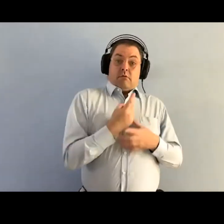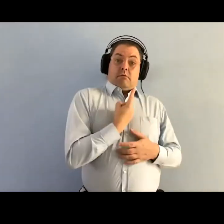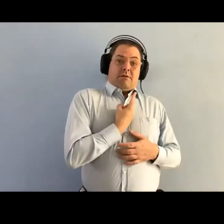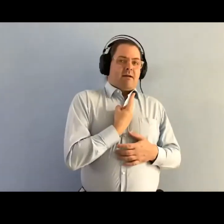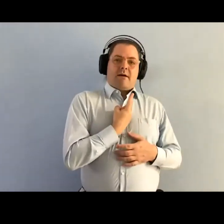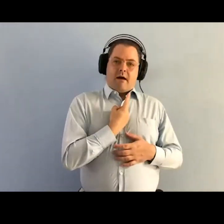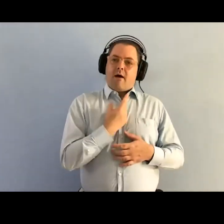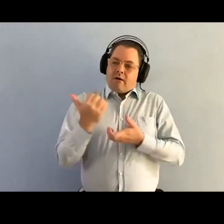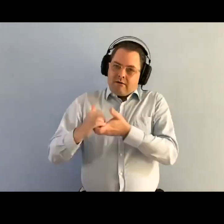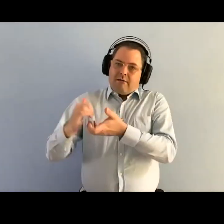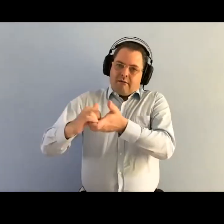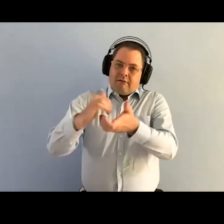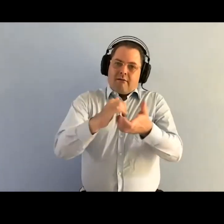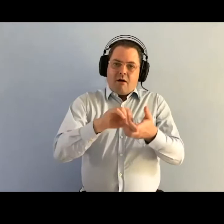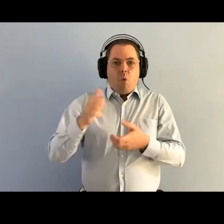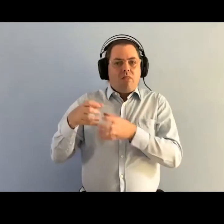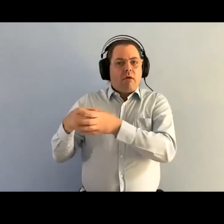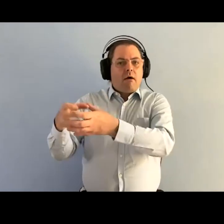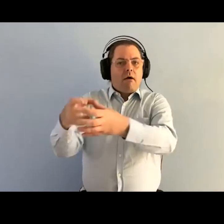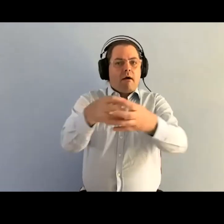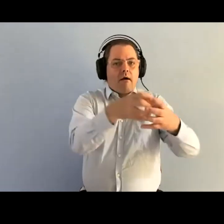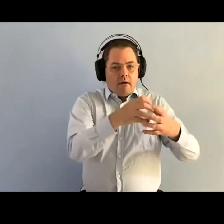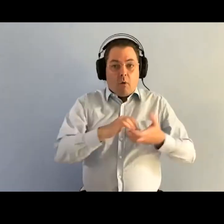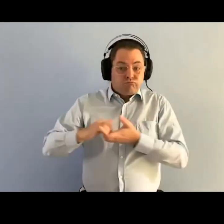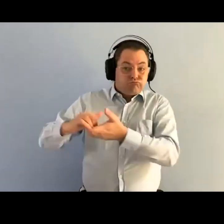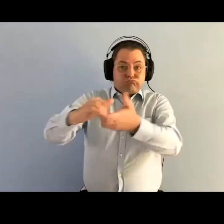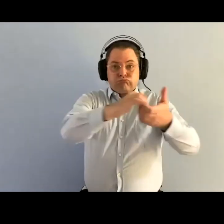to raise your voices. We have worked